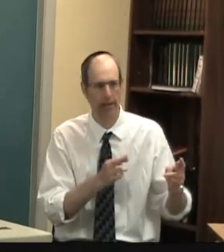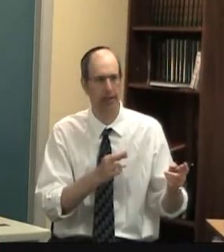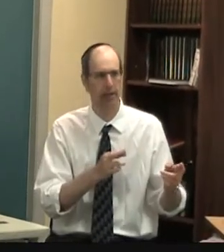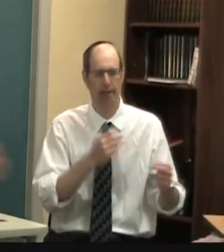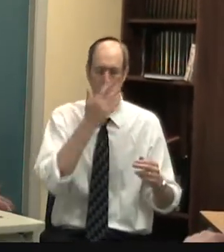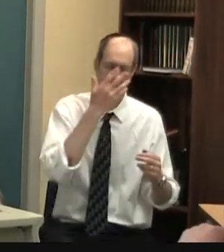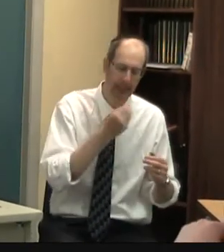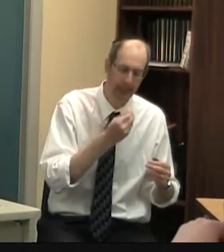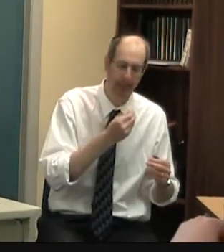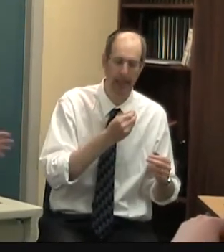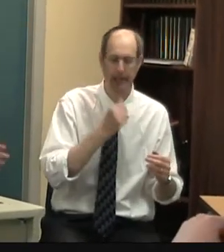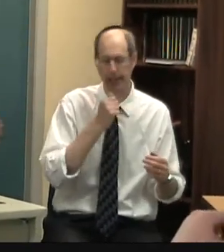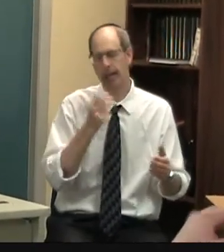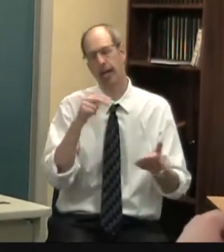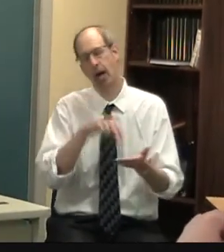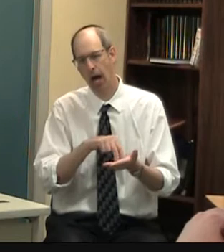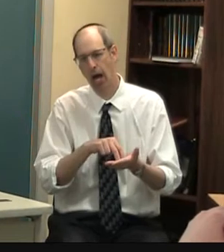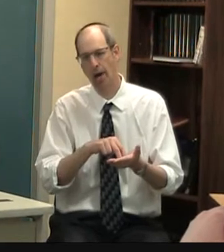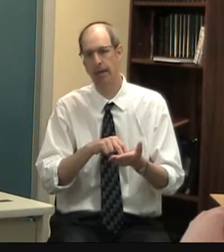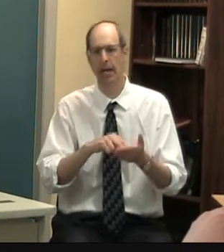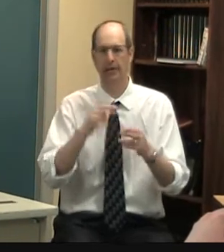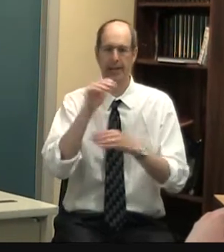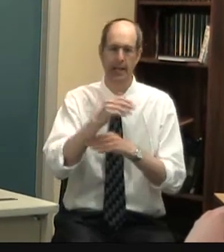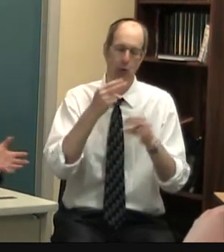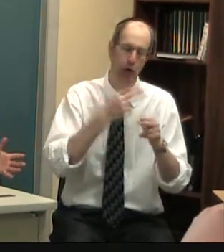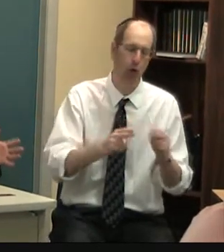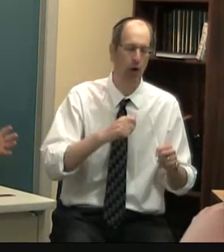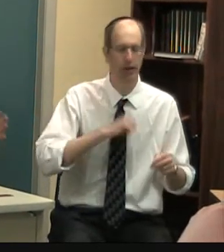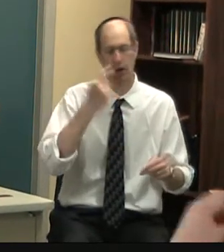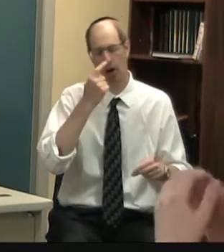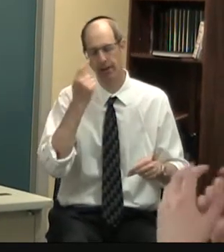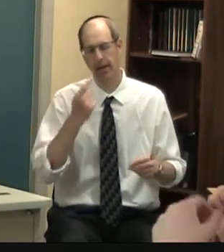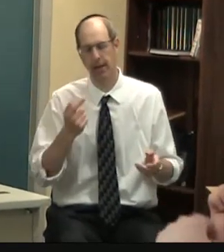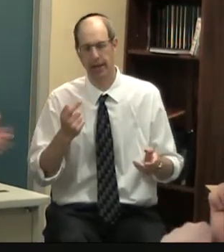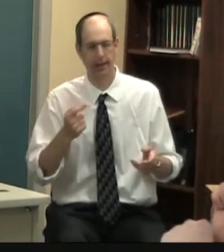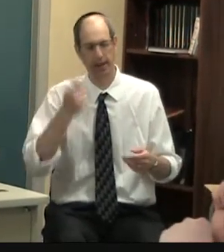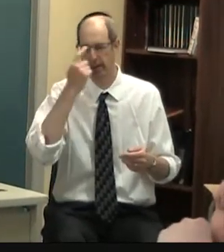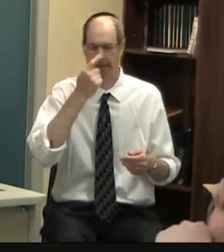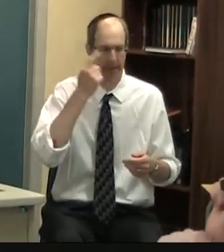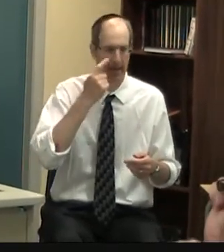sleeping in they didn't get out because the nights were short and they didn't think about getting enough but they didn't think about caval cetera